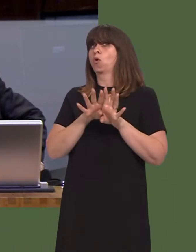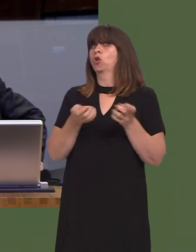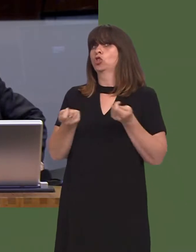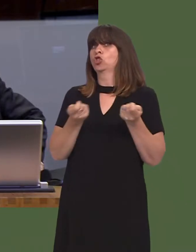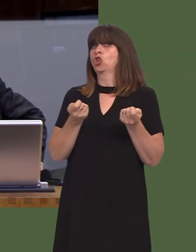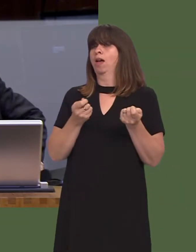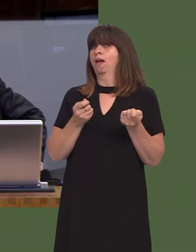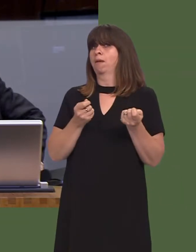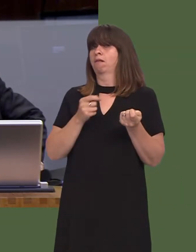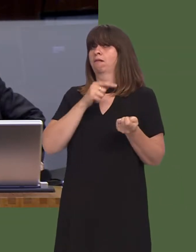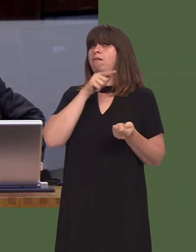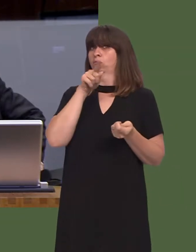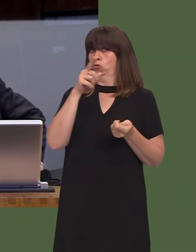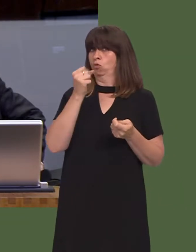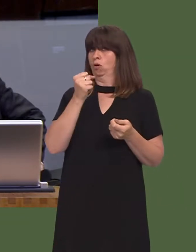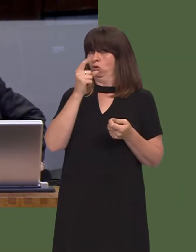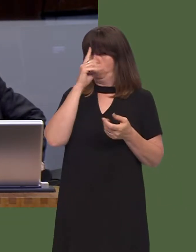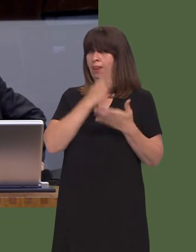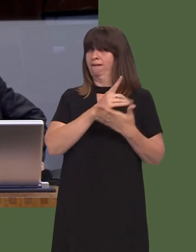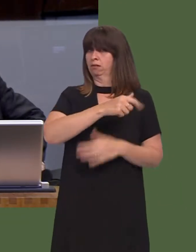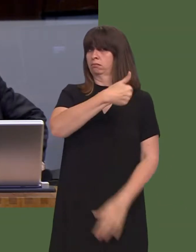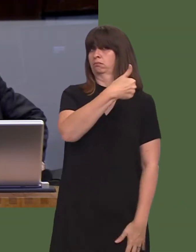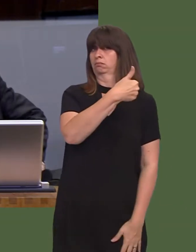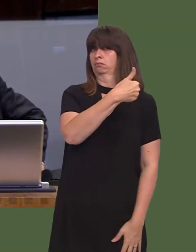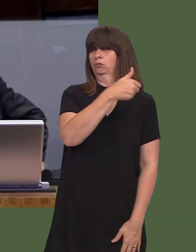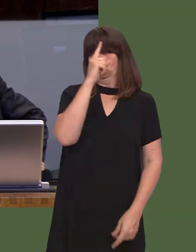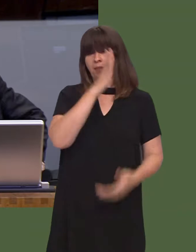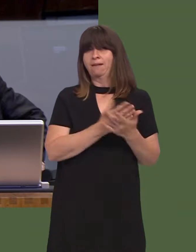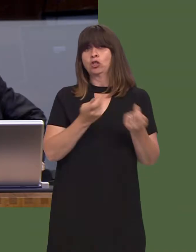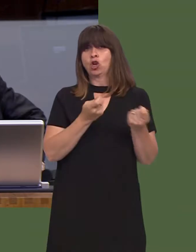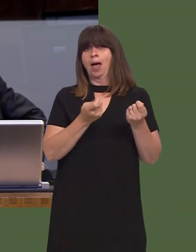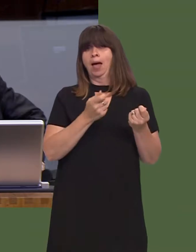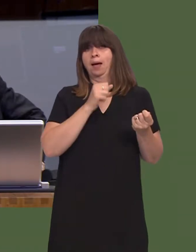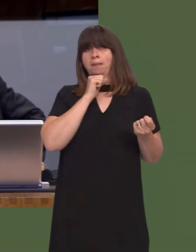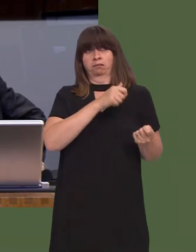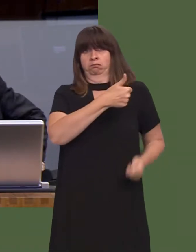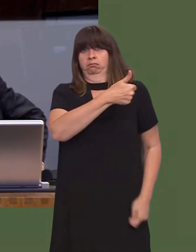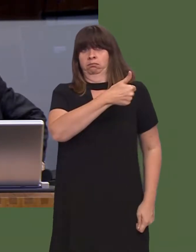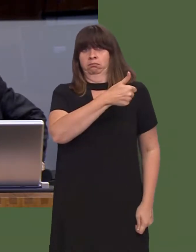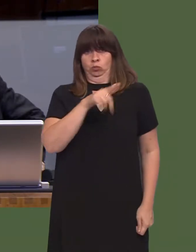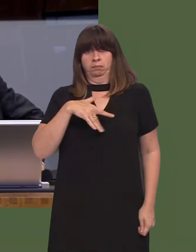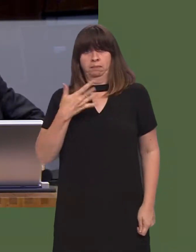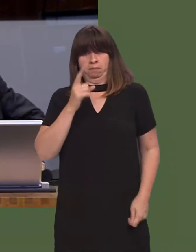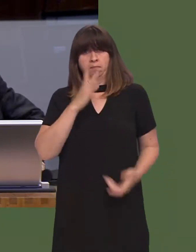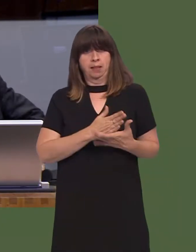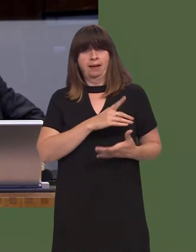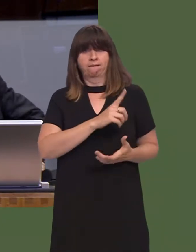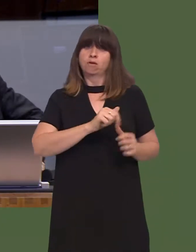health board chairman, who was sitting on that selection. Do you have confidence in the health board chairman given the accusations that are putónot the accusations, sorryóthe